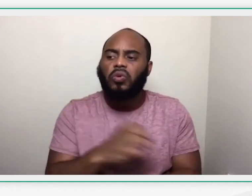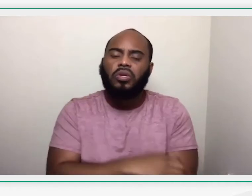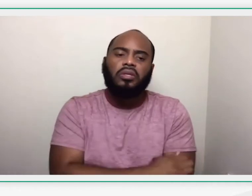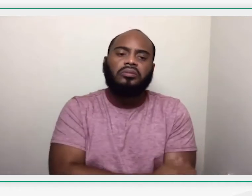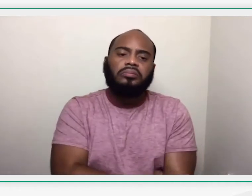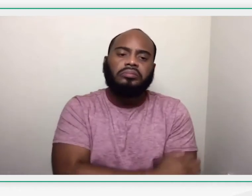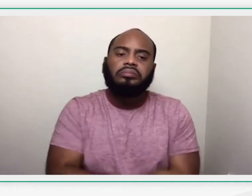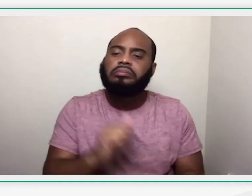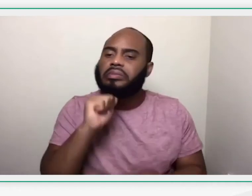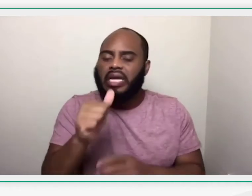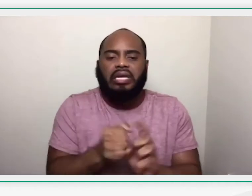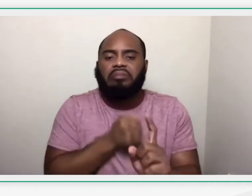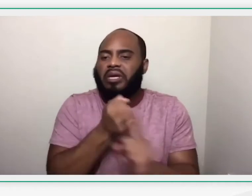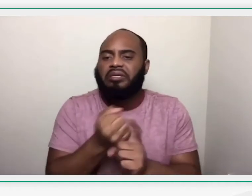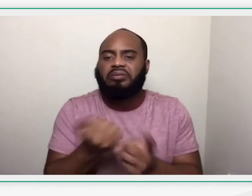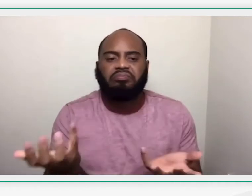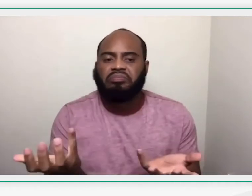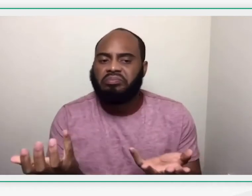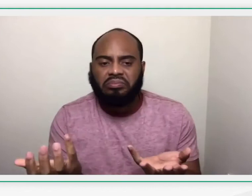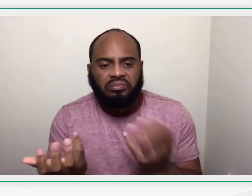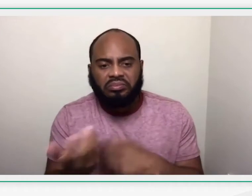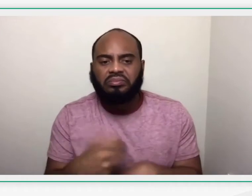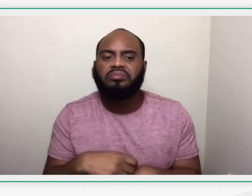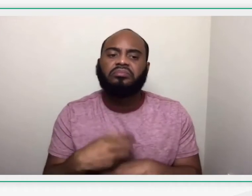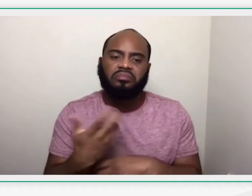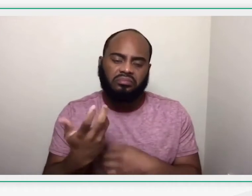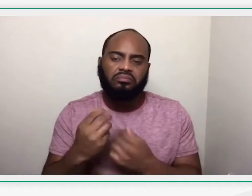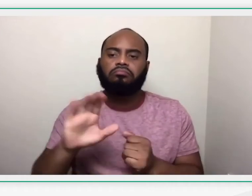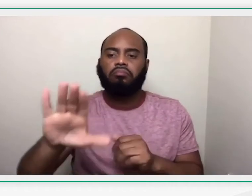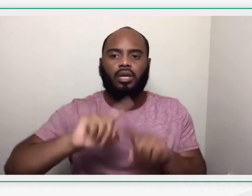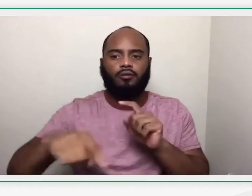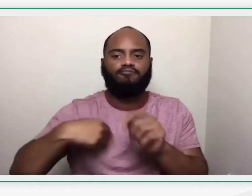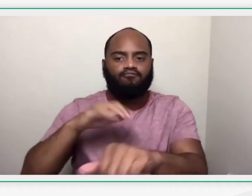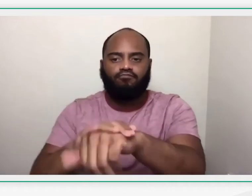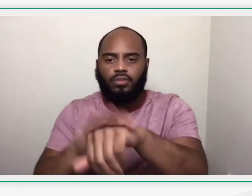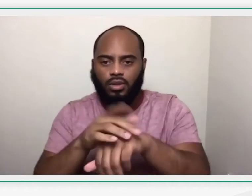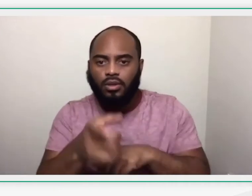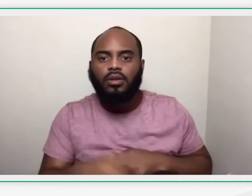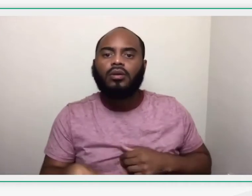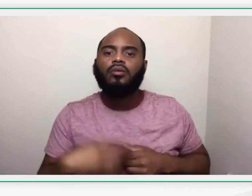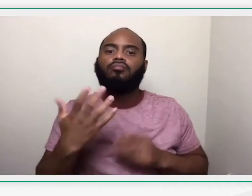So, how do soft inquiries impact your credit score? Well, they don't impact your credit score.